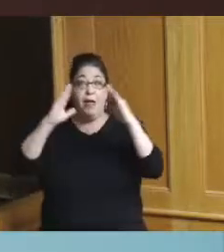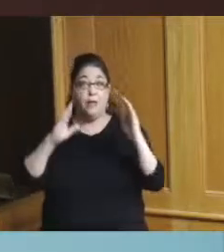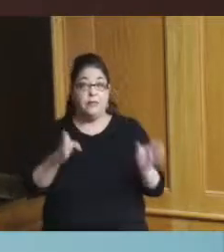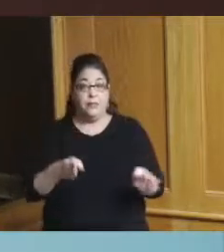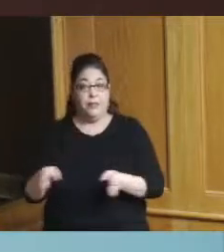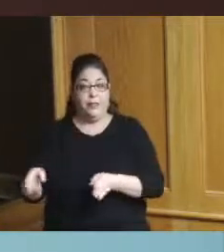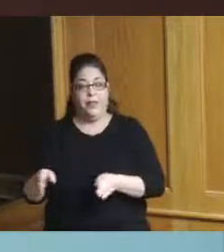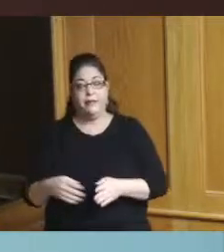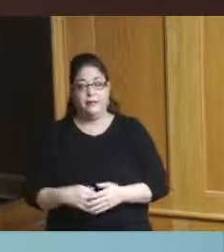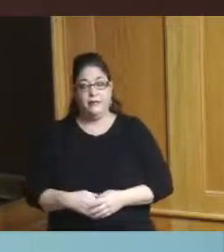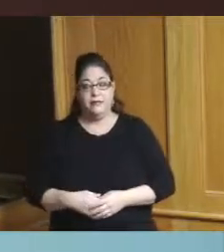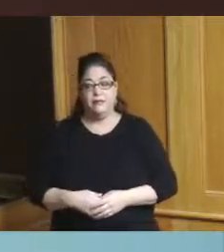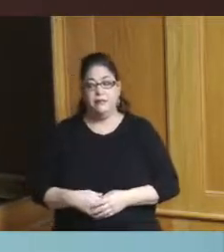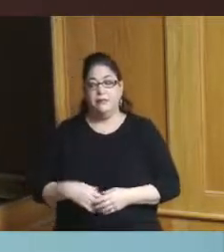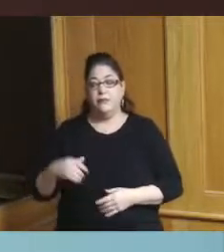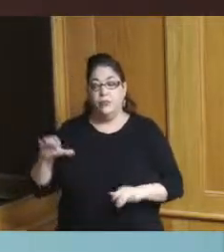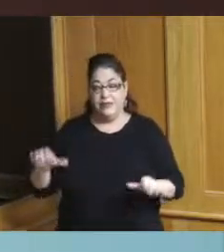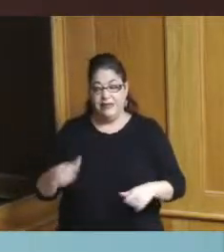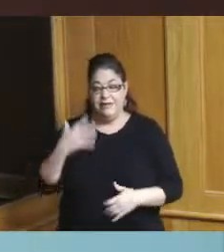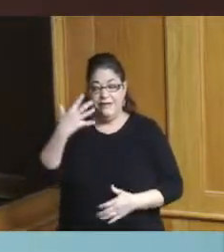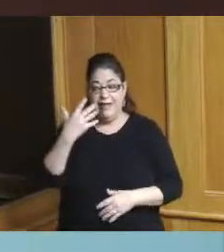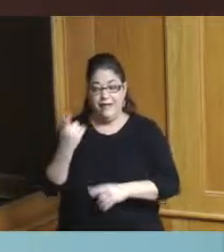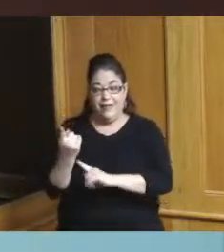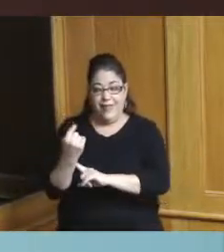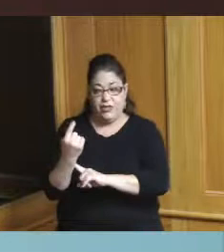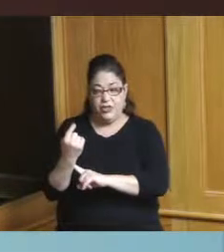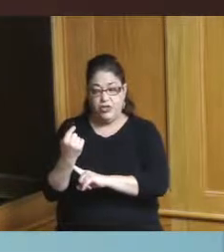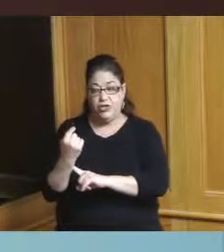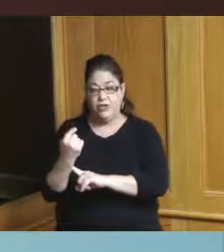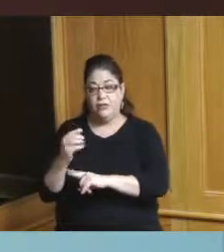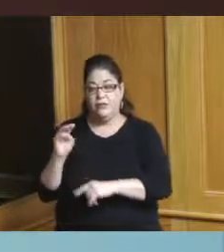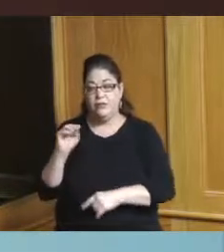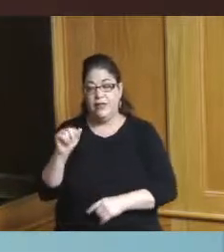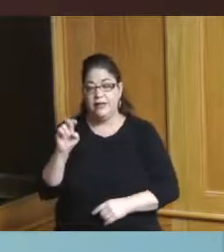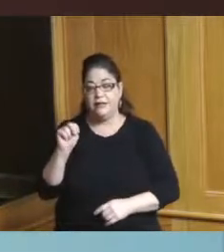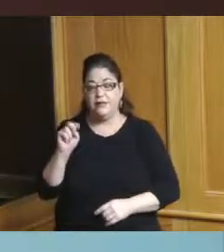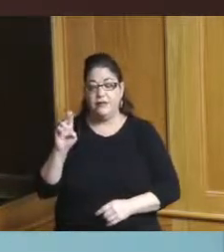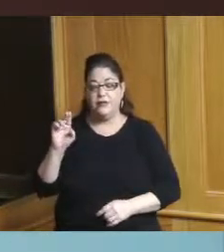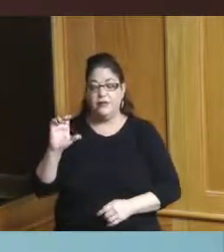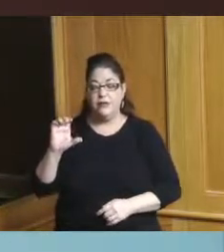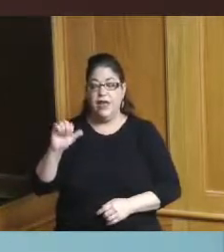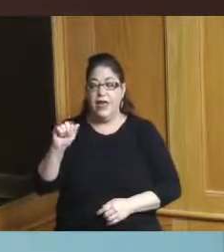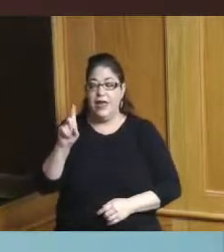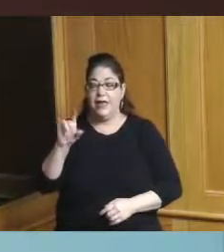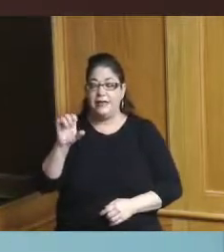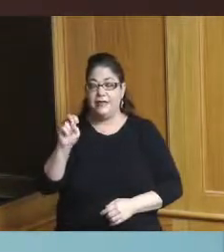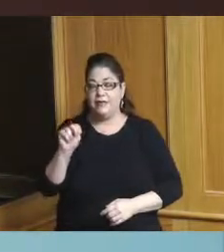we've done five we did five last year I should say Addyston Cheviot Deer Park Norwood and Silverton